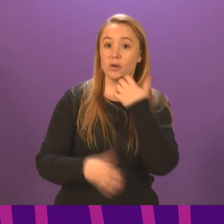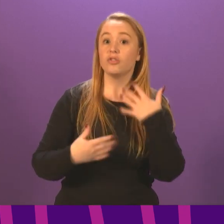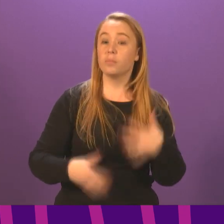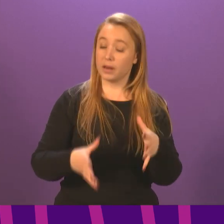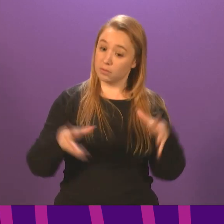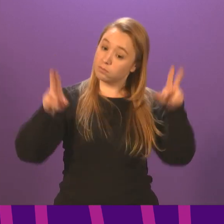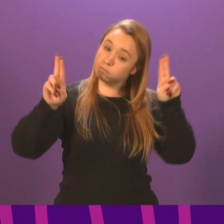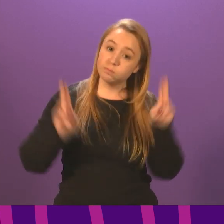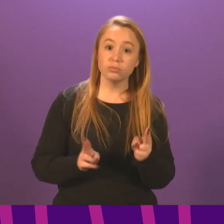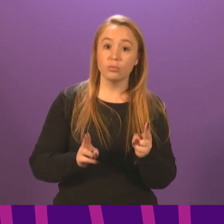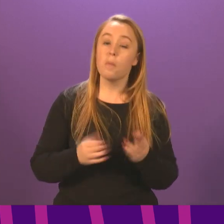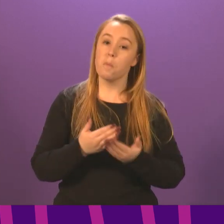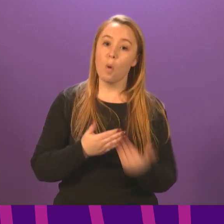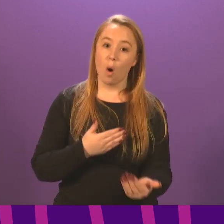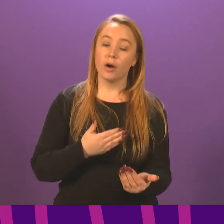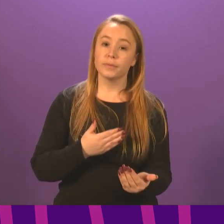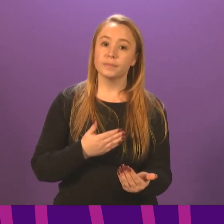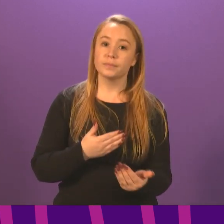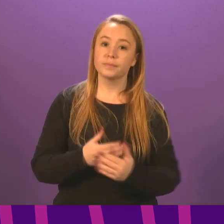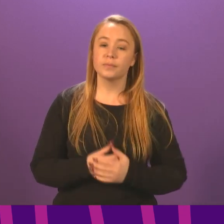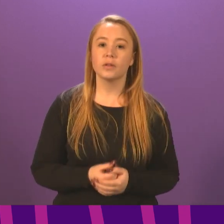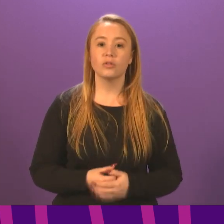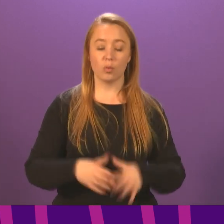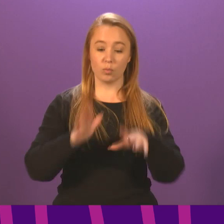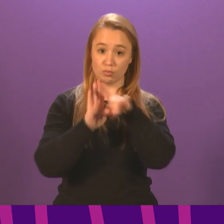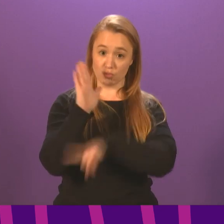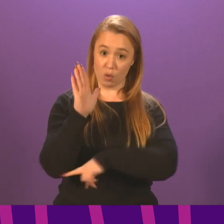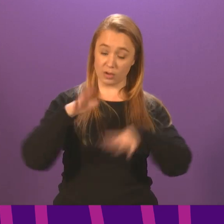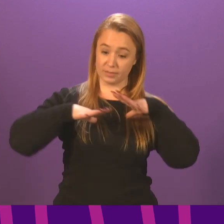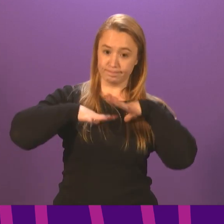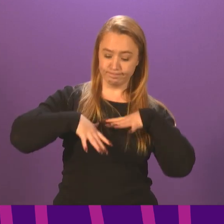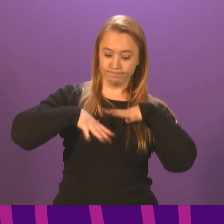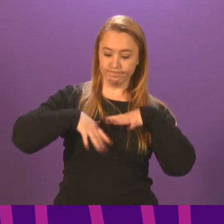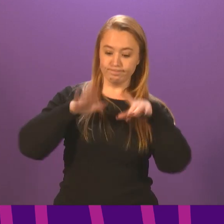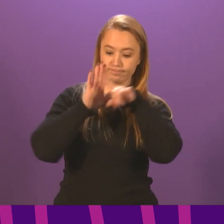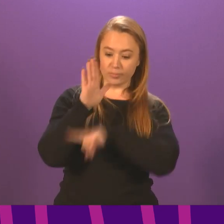been most significant. Obviously, as we ease restrictions, we give the virus more opportunity